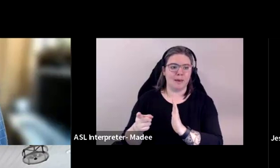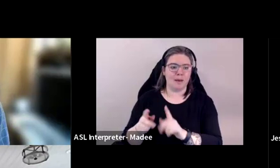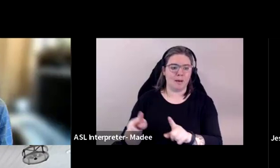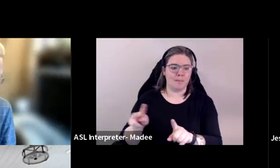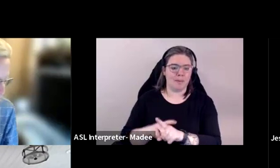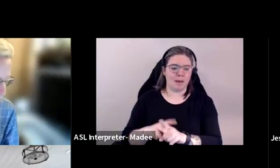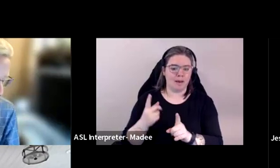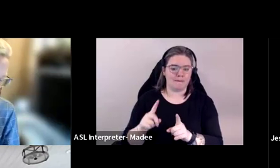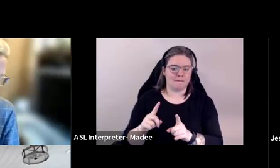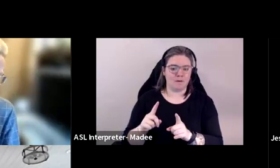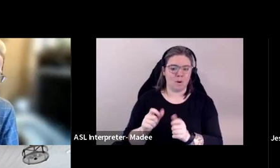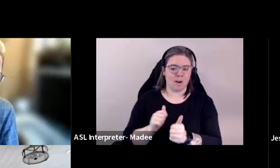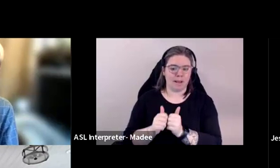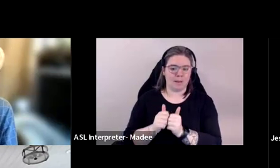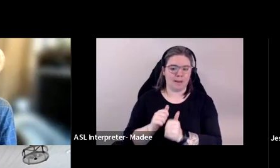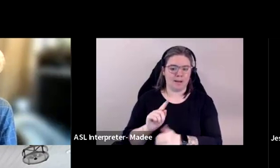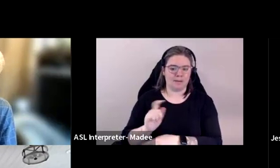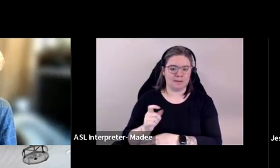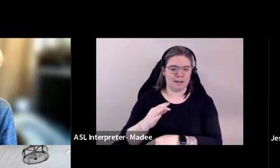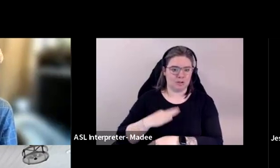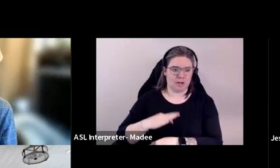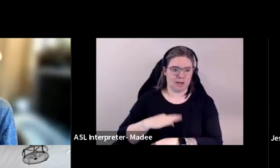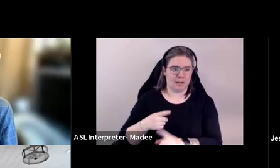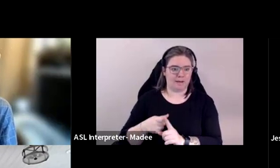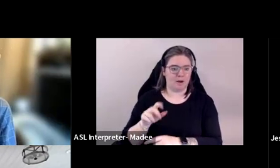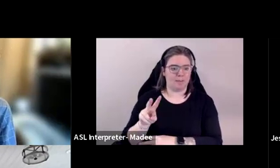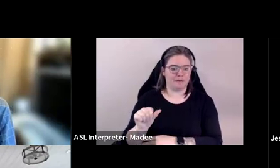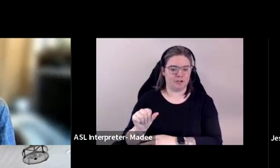tax credits from Virginia housing. So